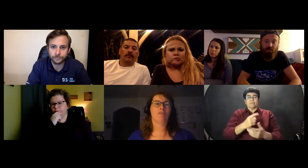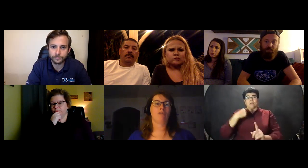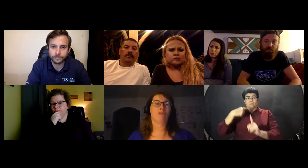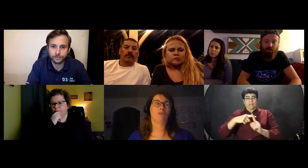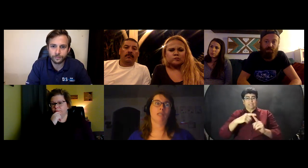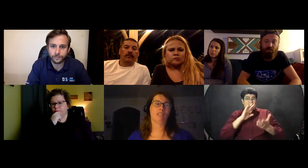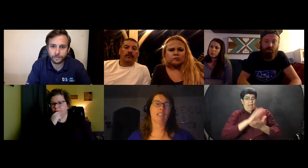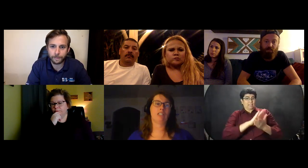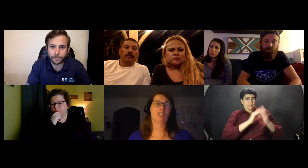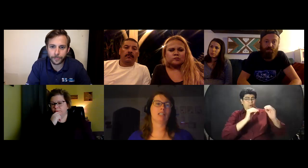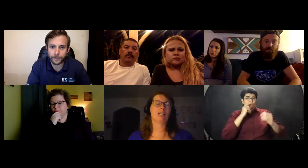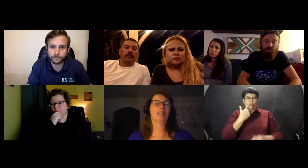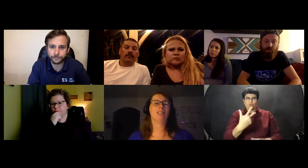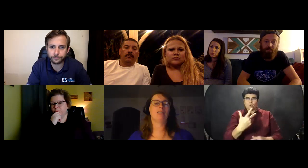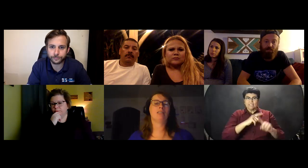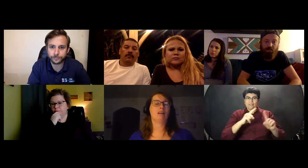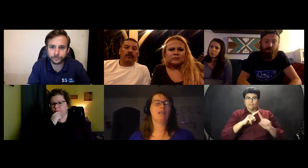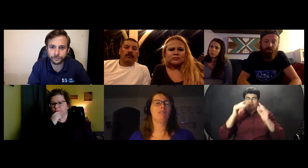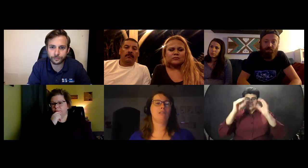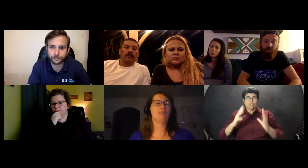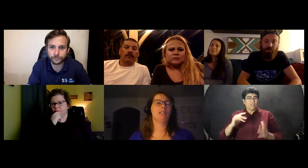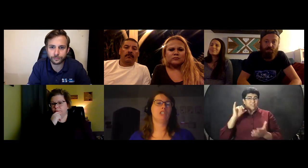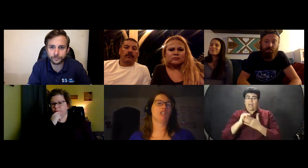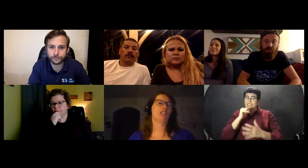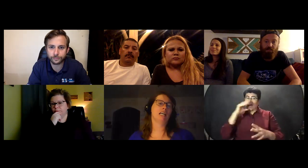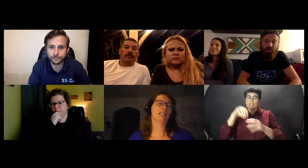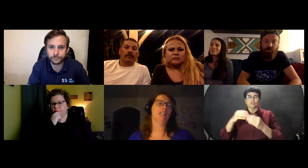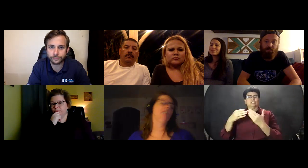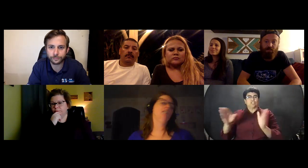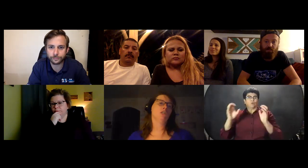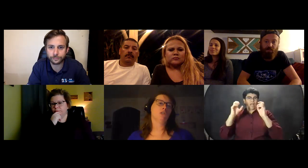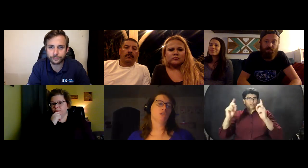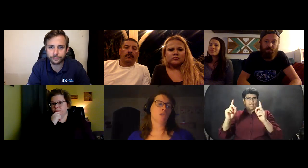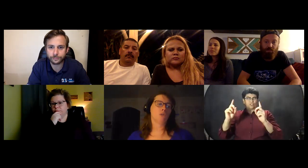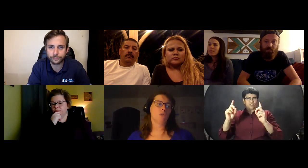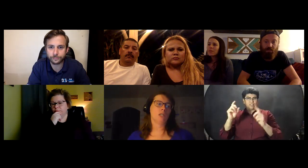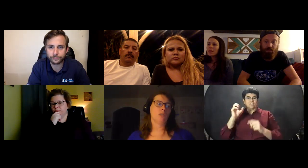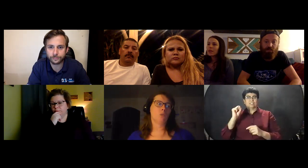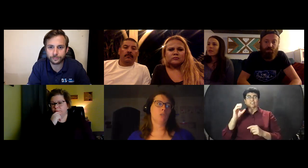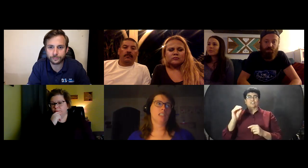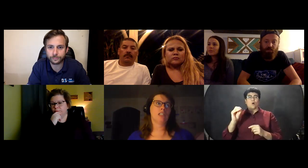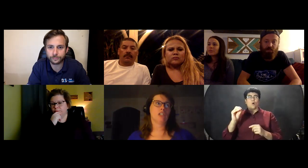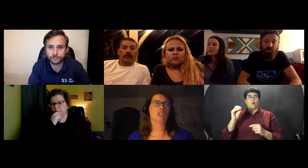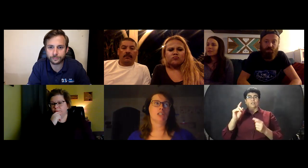three different teachers and that's not even including the general ed